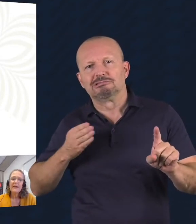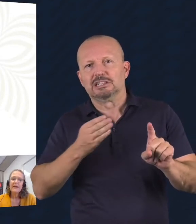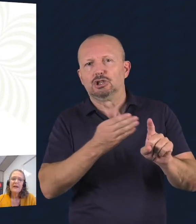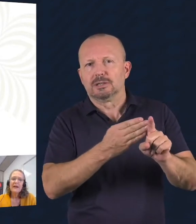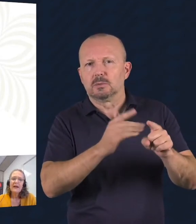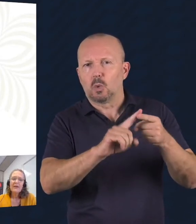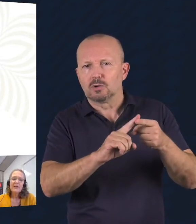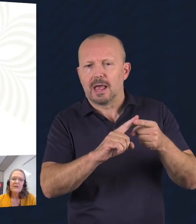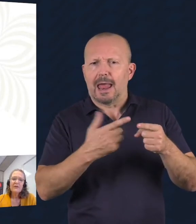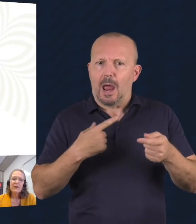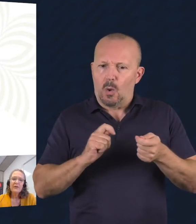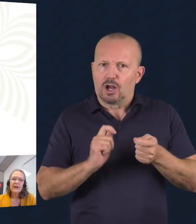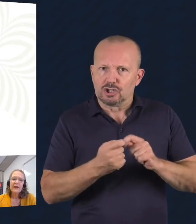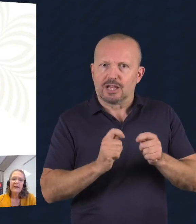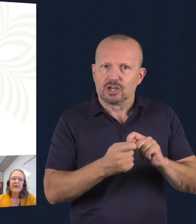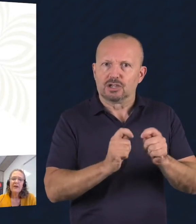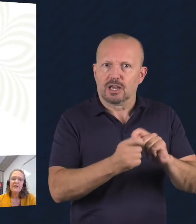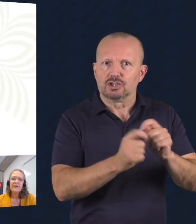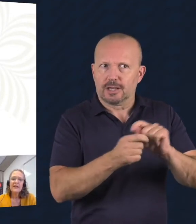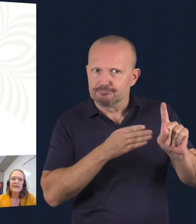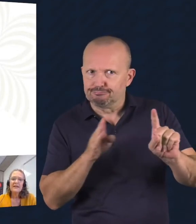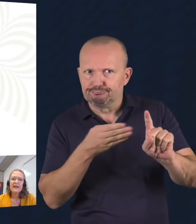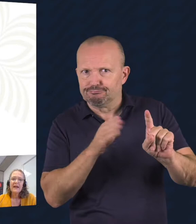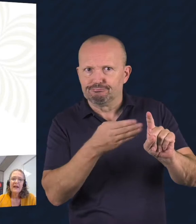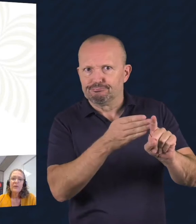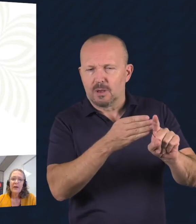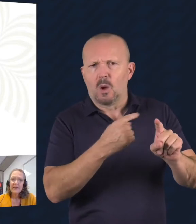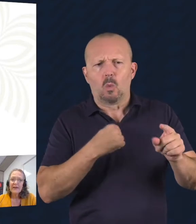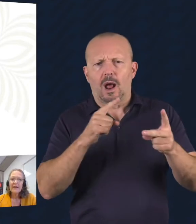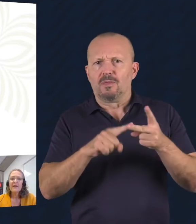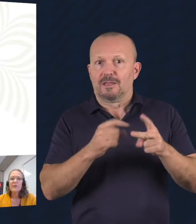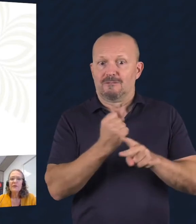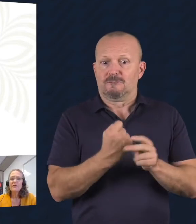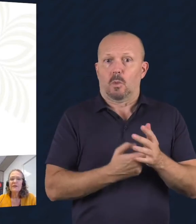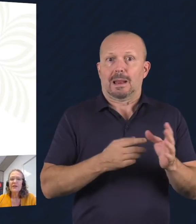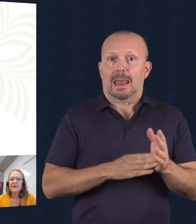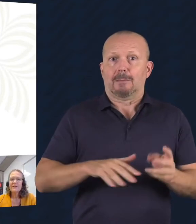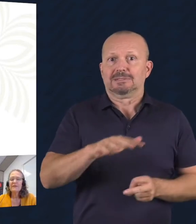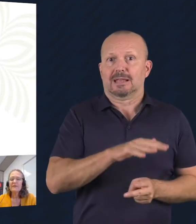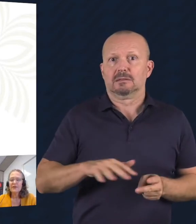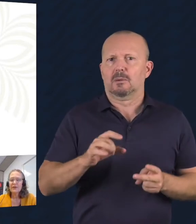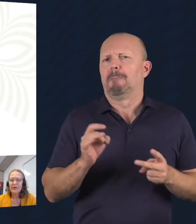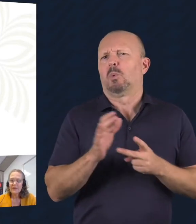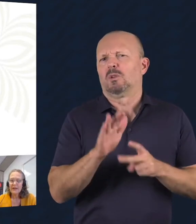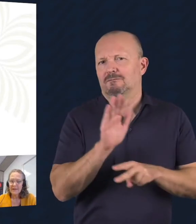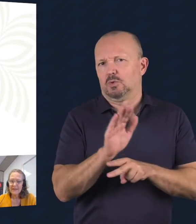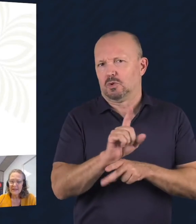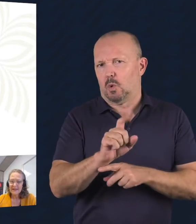and how those are evolving in our current context and what I think are the important directions for the future of the GLAM sector.